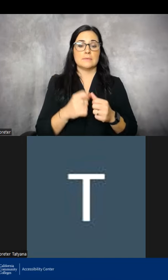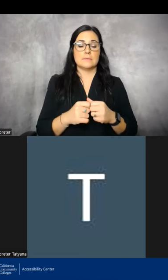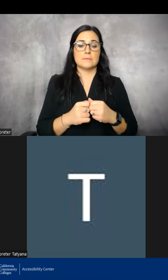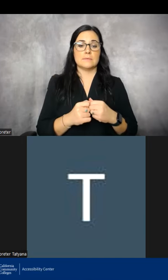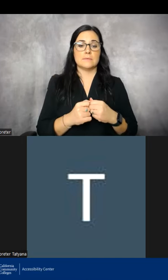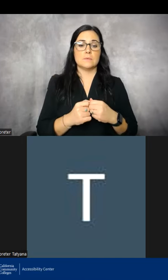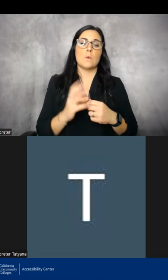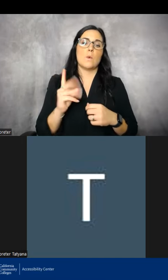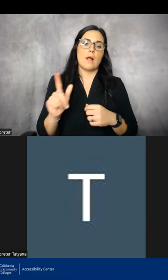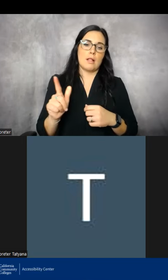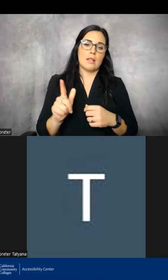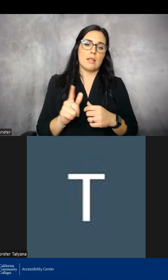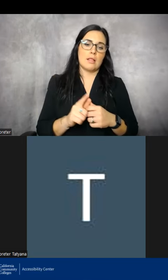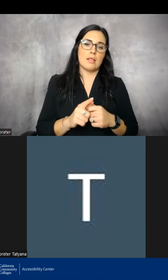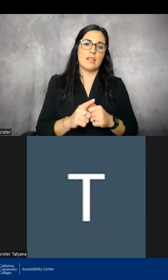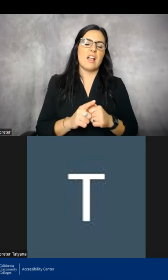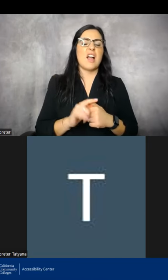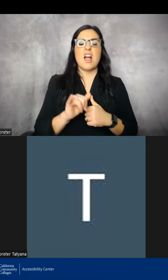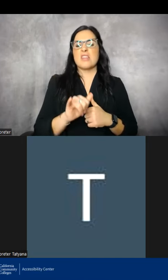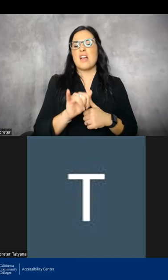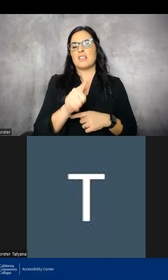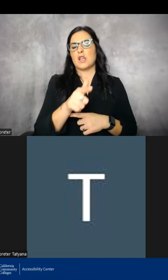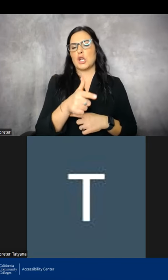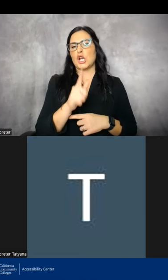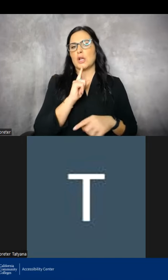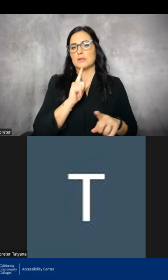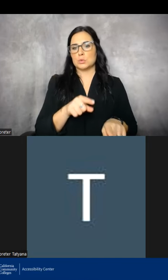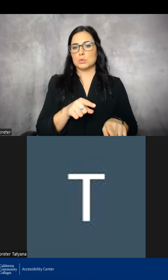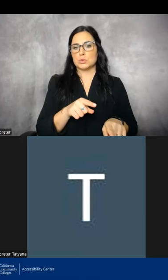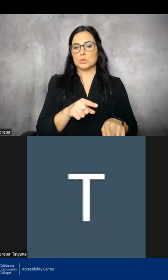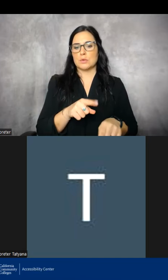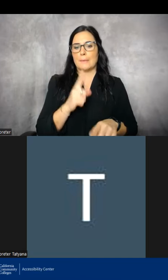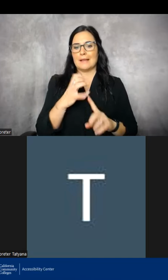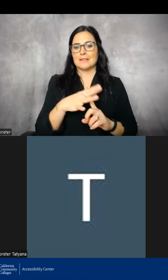well you know what I leave this question for later because context really matters here.